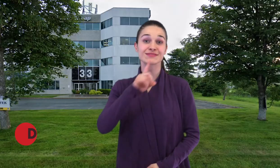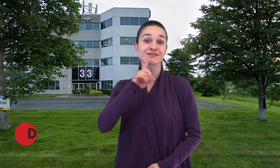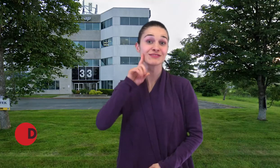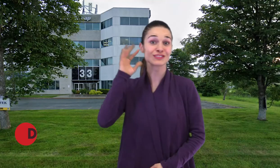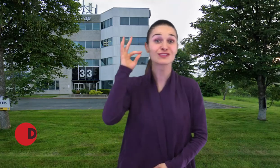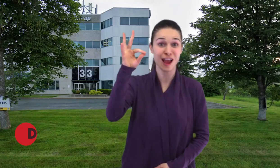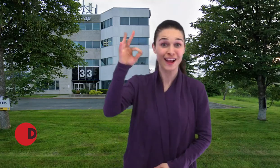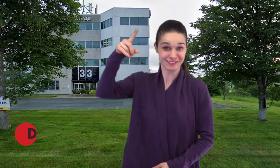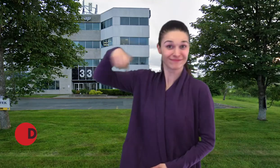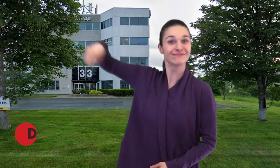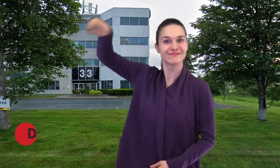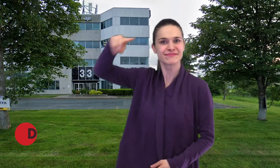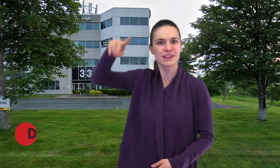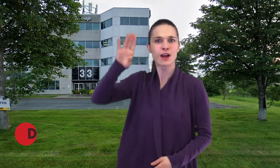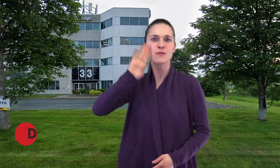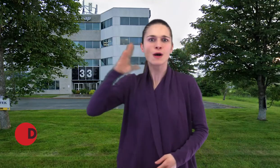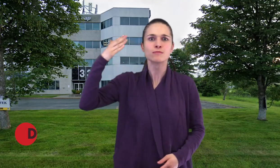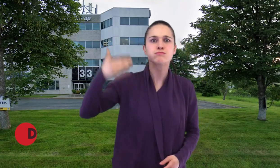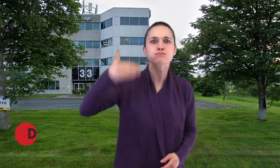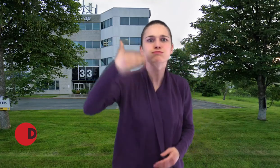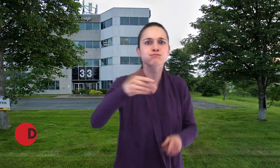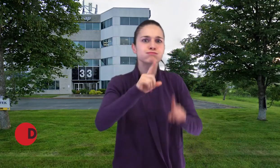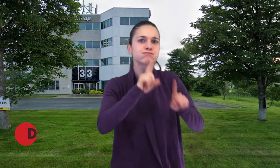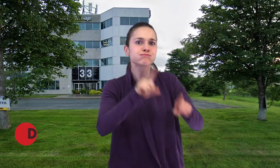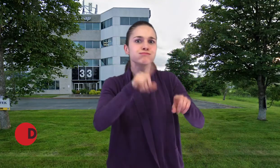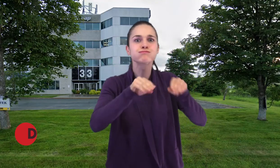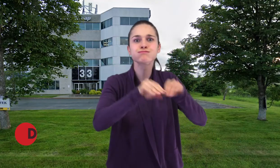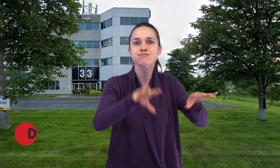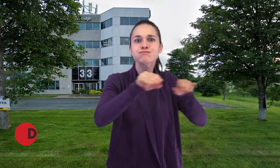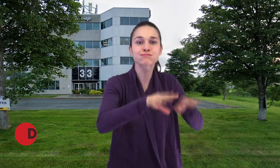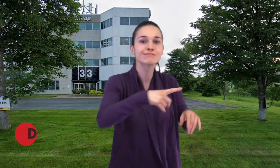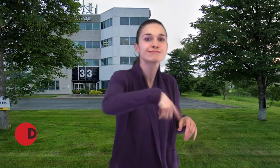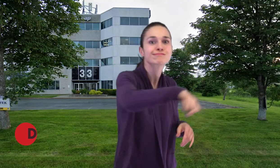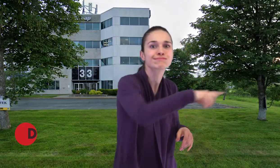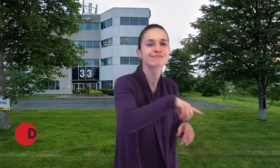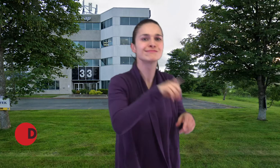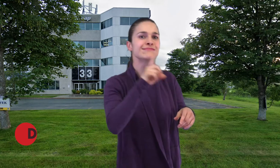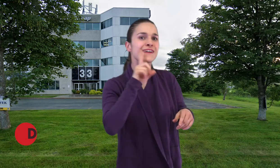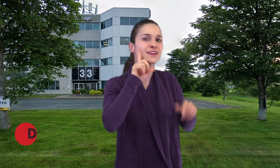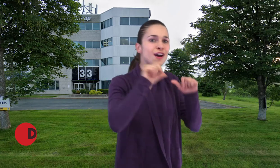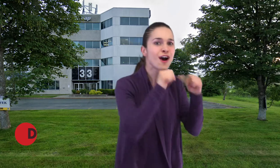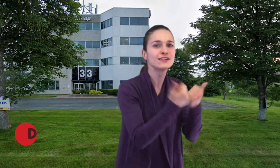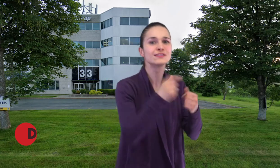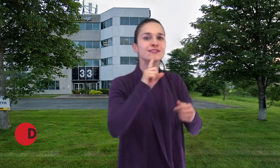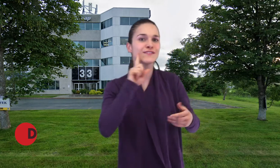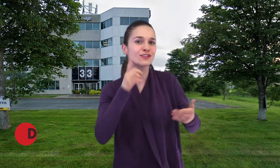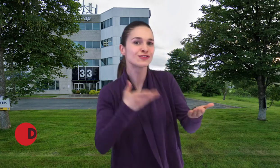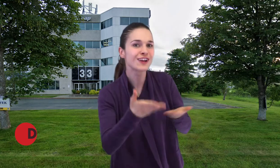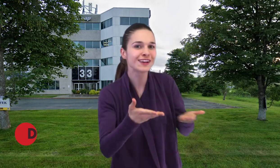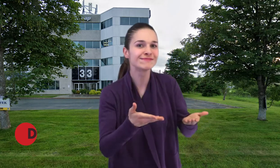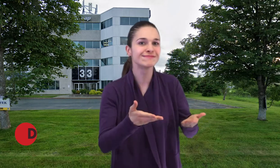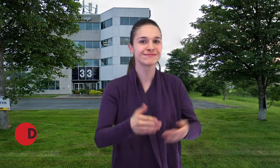[Nicole]: DeafDots will report occasionally on Deaf agencies and services.